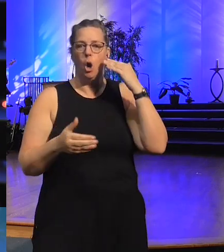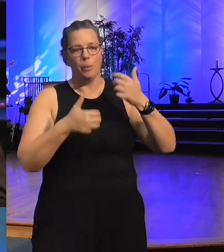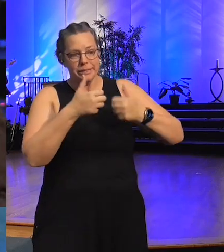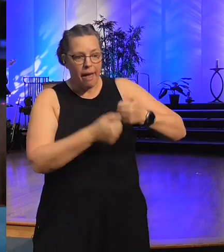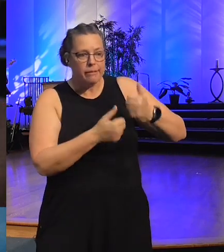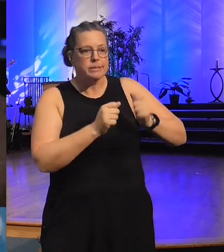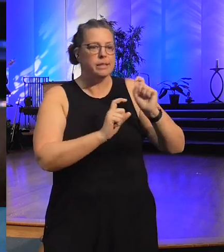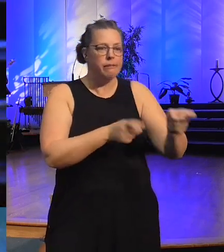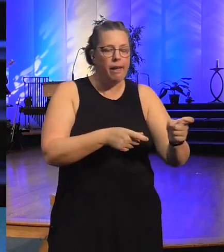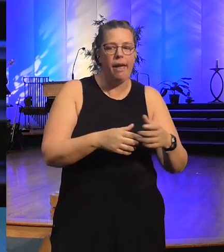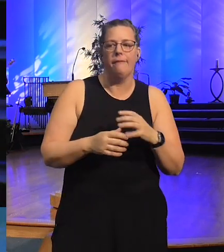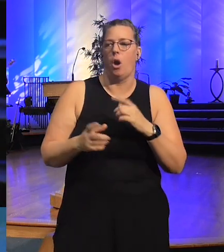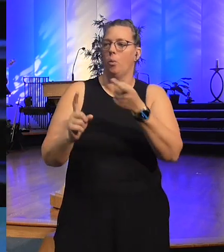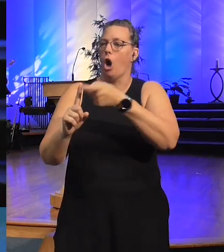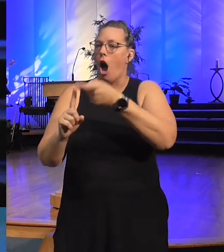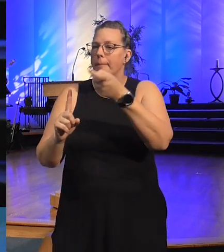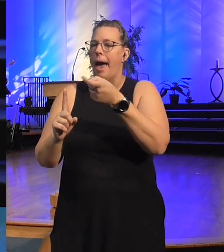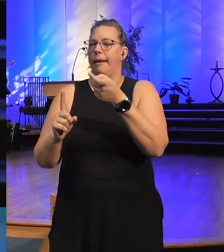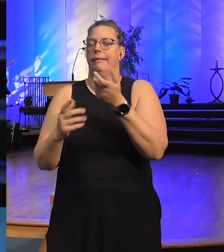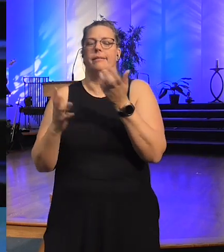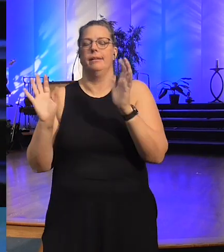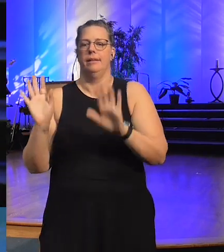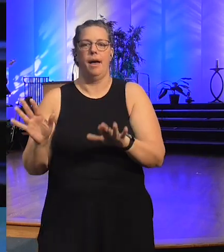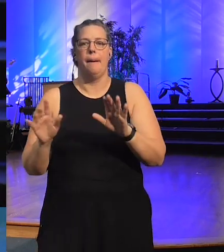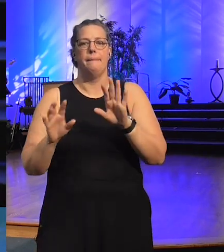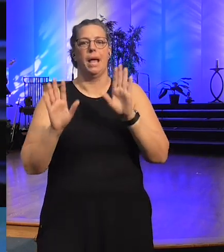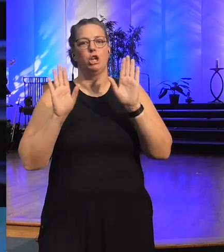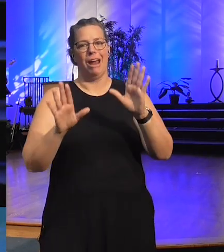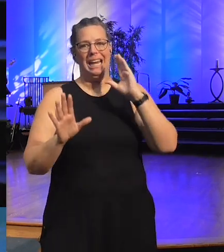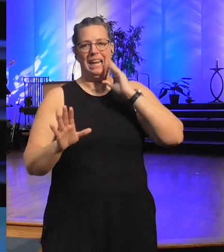automatic through the checking accounts um there's that great experience of the basket even if you're